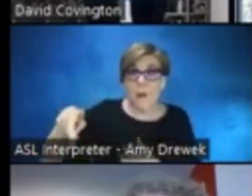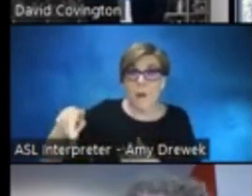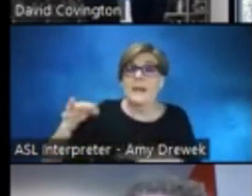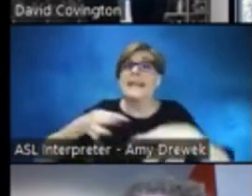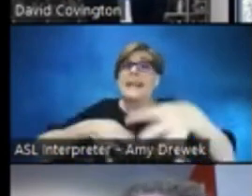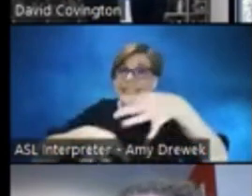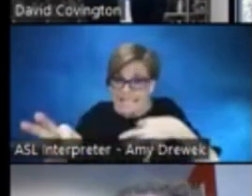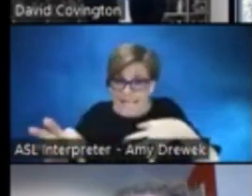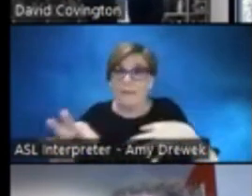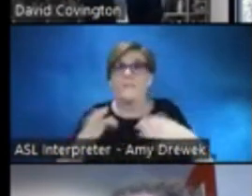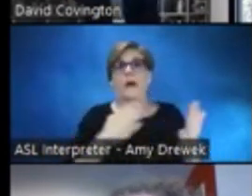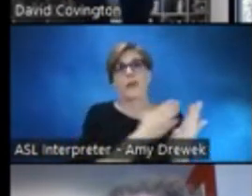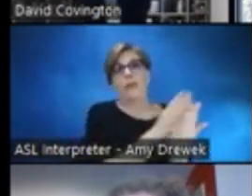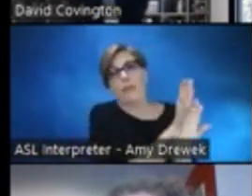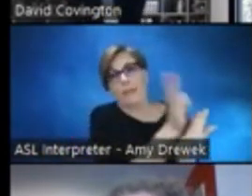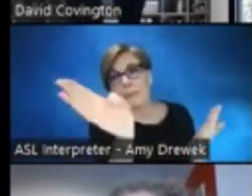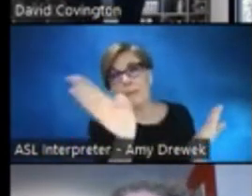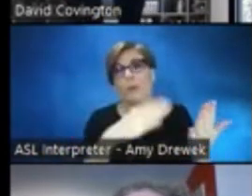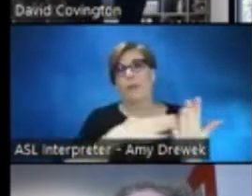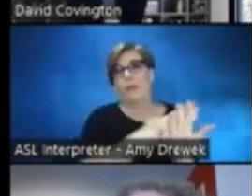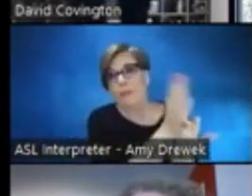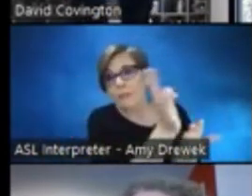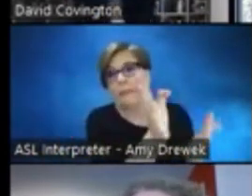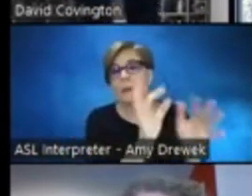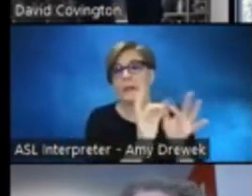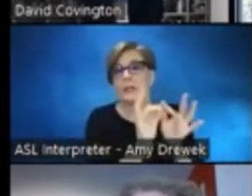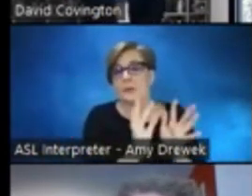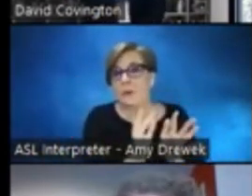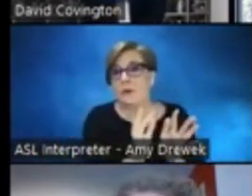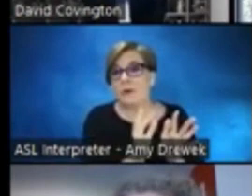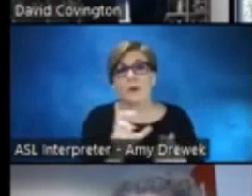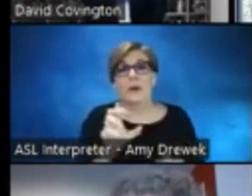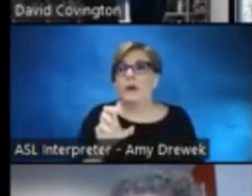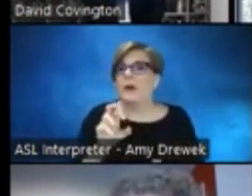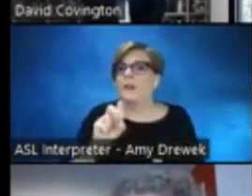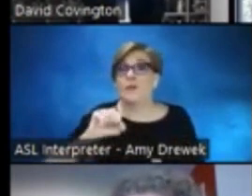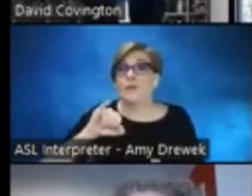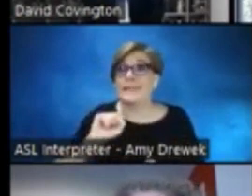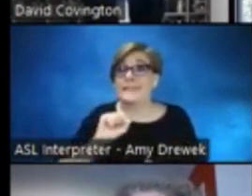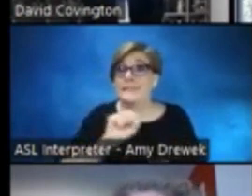AN INTERPRETER AND THE CRISIS WORKER WAS ONLY ABLE TO SEE THE INTERPRETER.